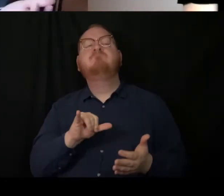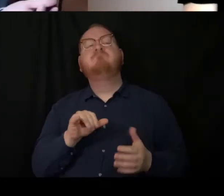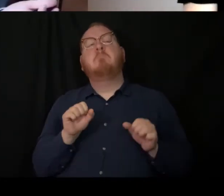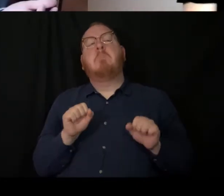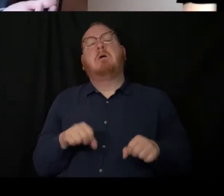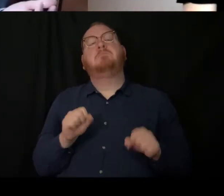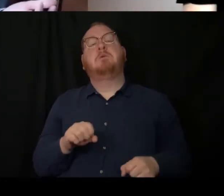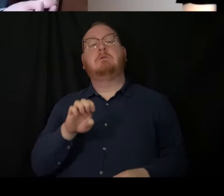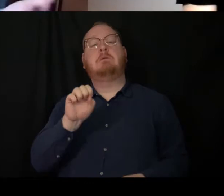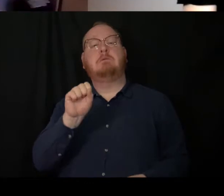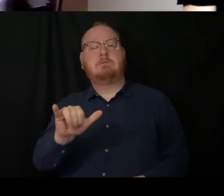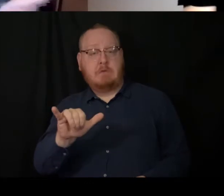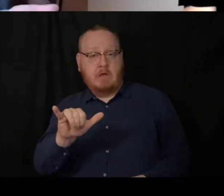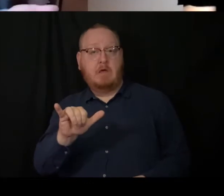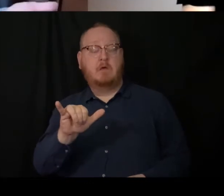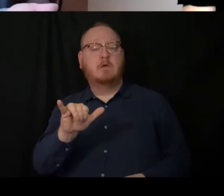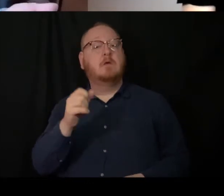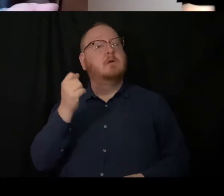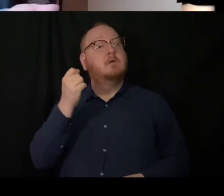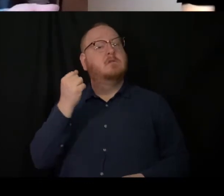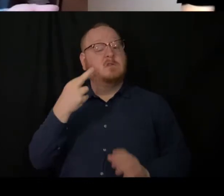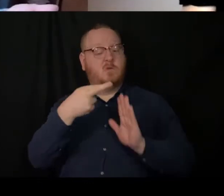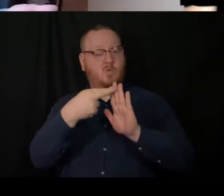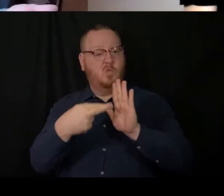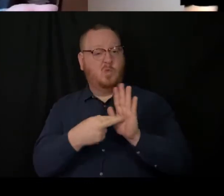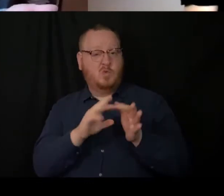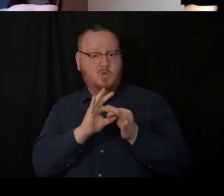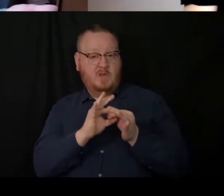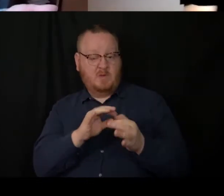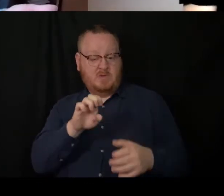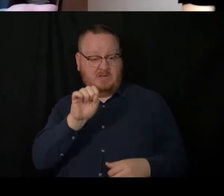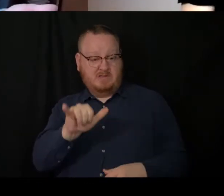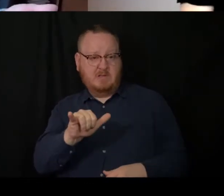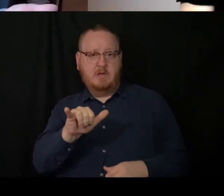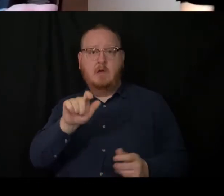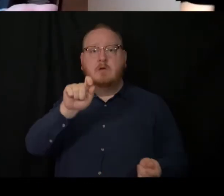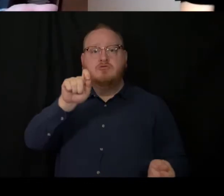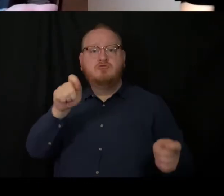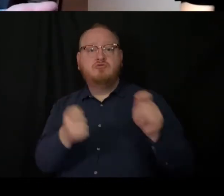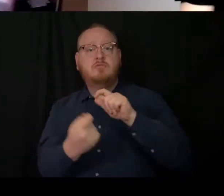criteria for extended school year has not changed due to COVID, you need to be able to